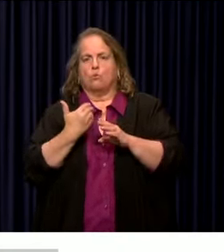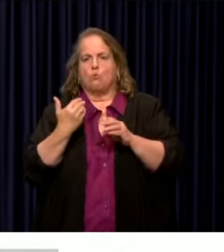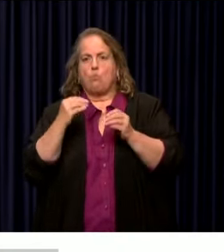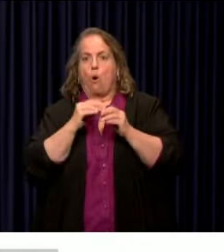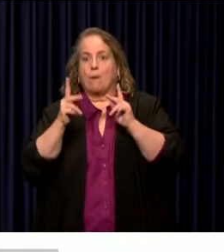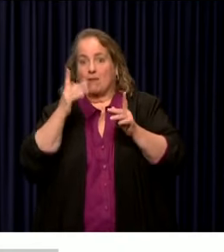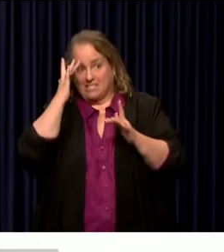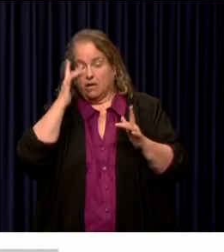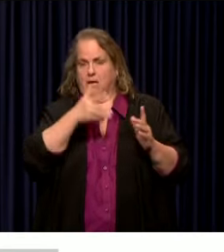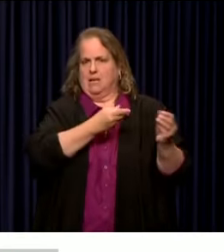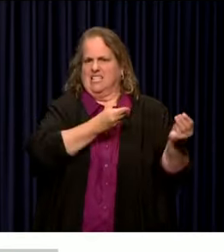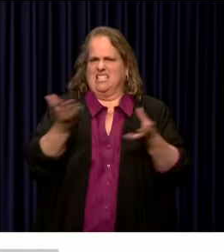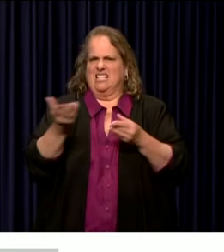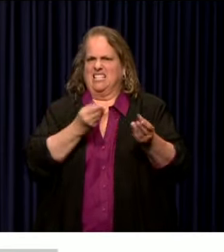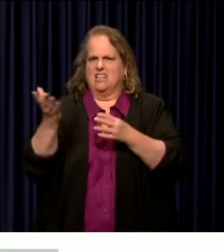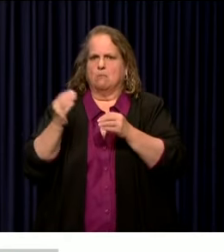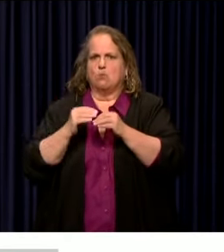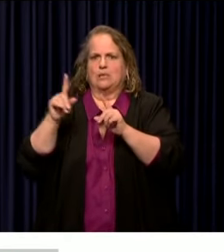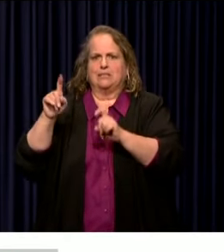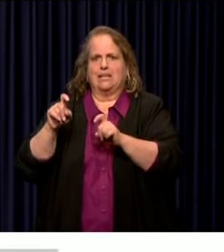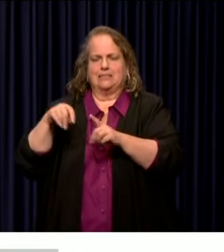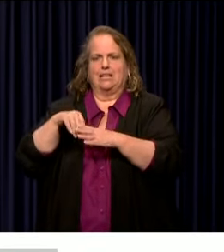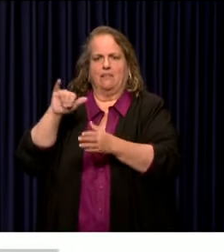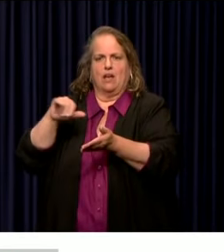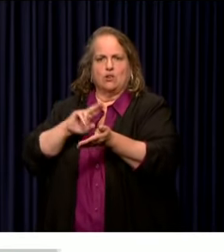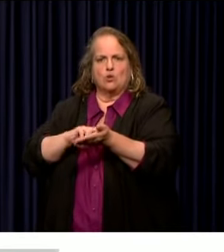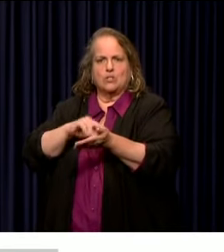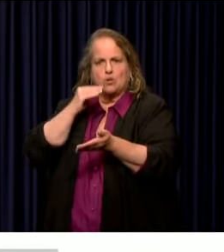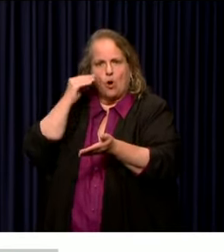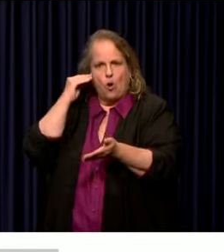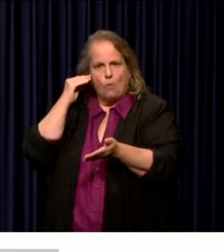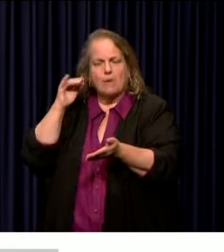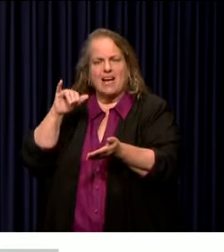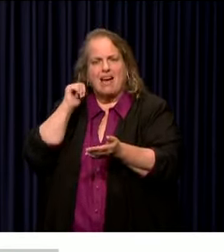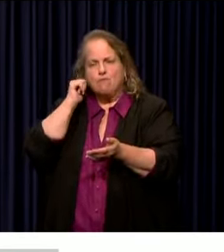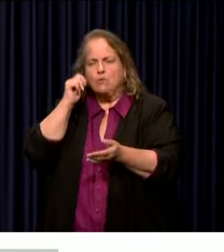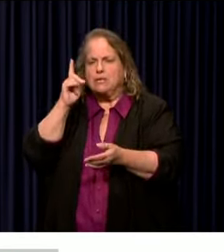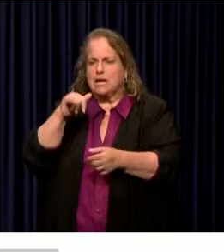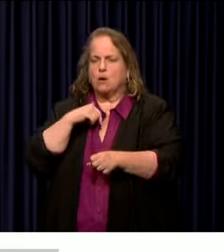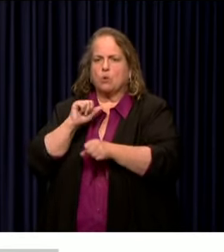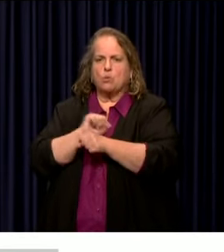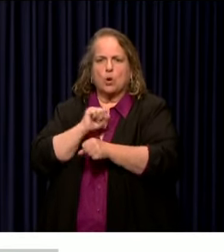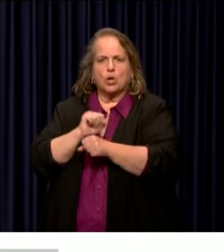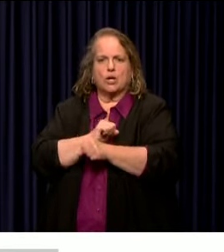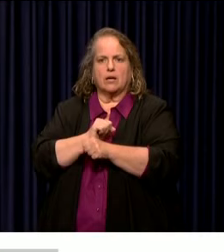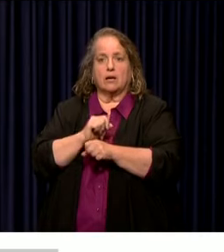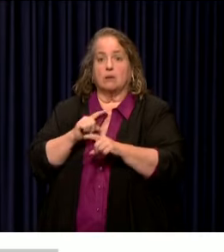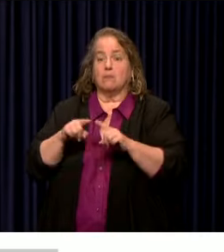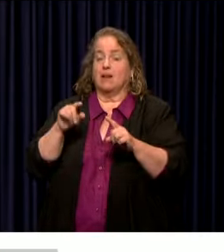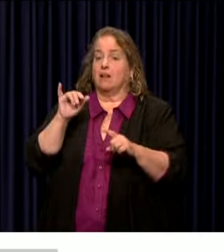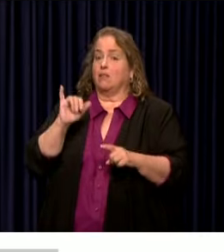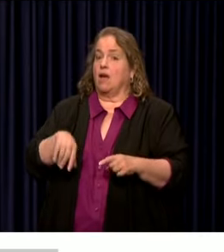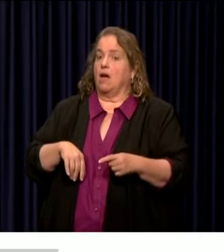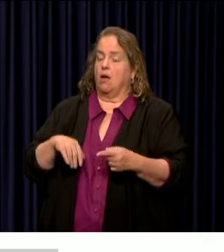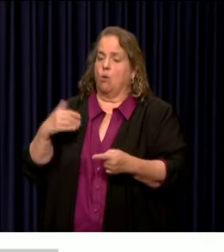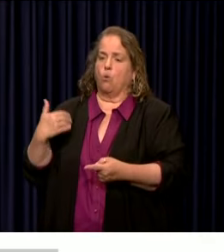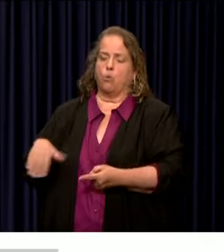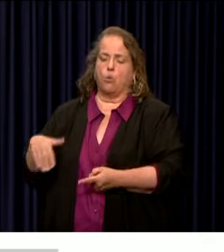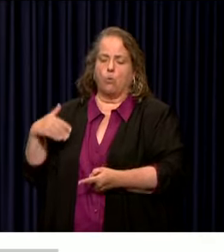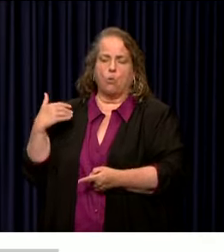WITH US. THEY ARE WITH US. THEY WANT TO DO THIS SAFELY AND RESPONSIBLY. I HAD A CALL TODAY WITH A LARGE